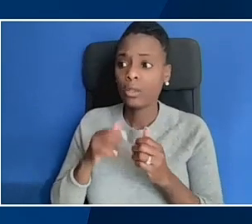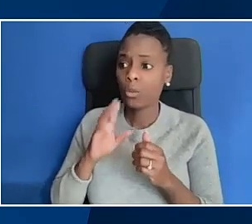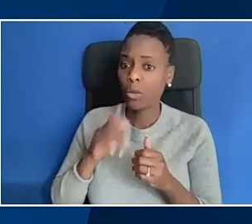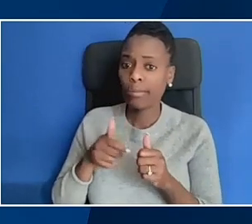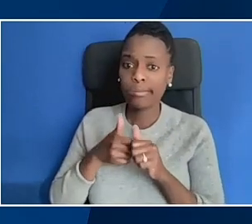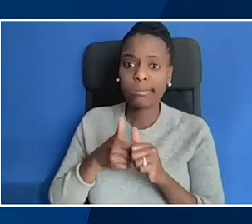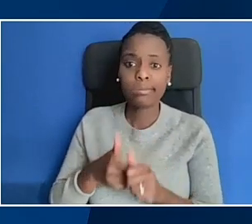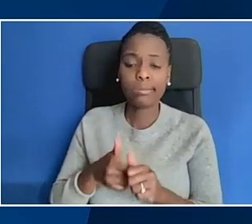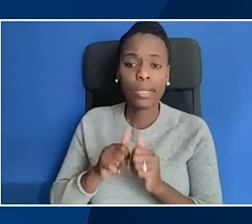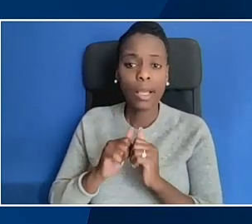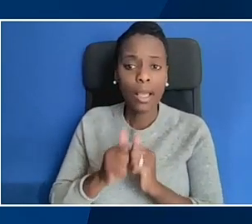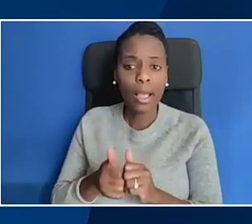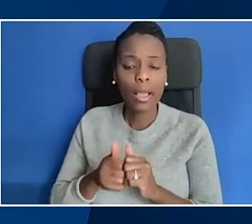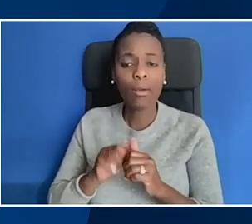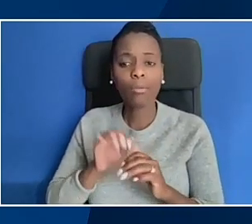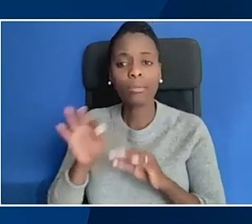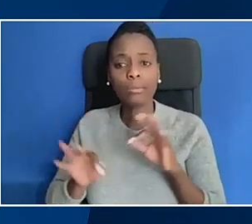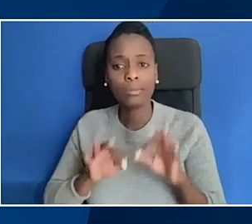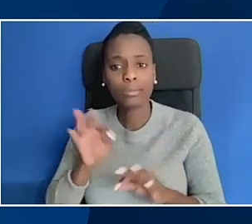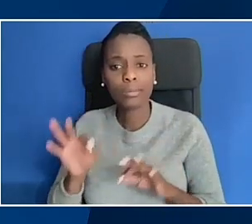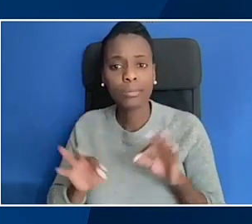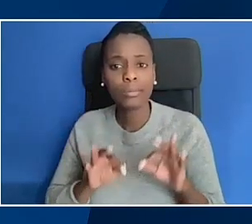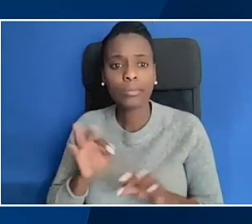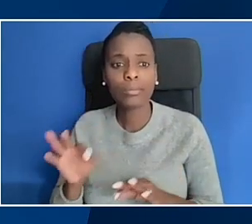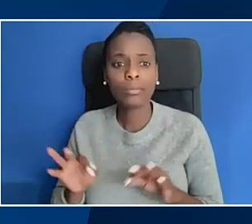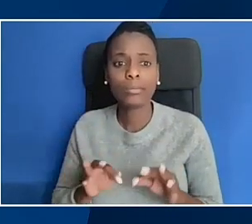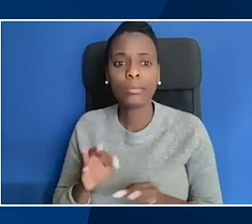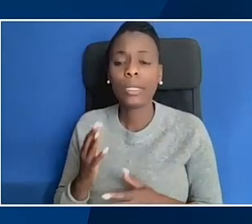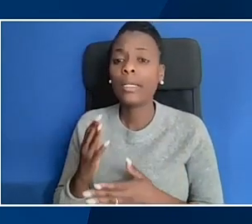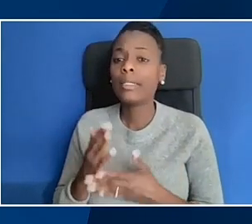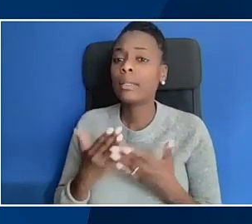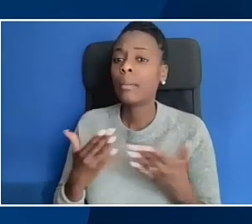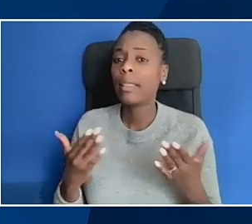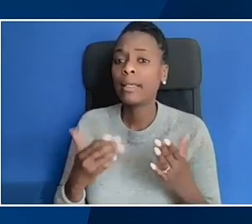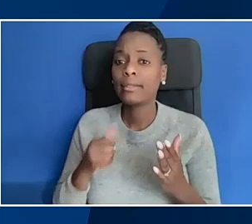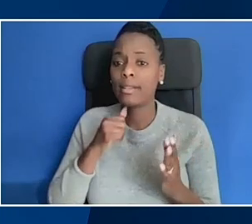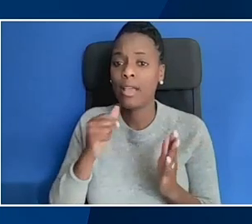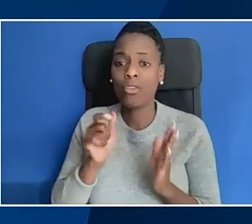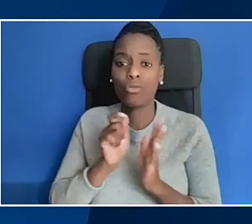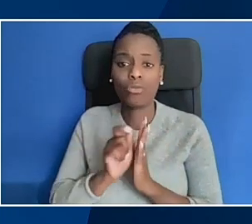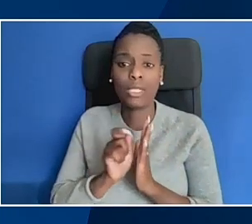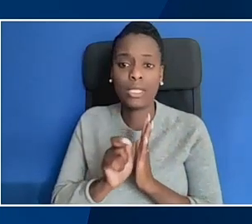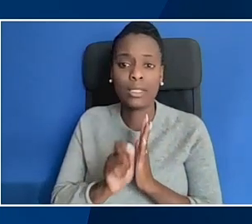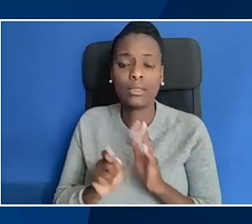guidelines is some of the things that are not written, some of the things that are experienced on campuses where you have